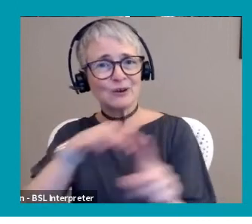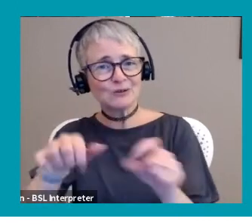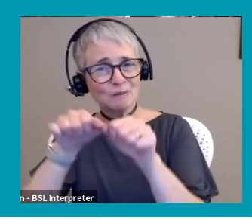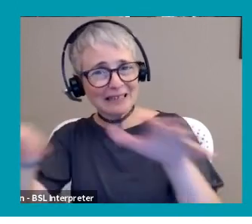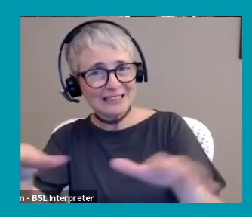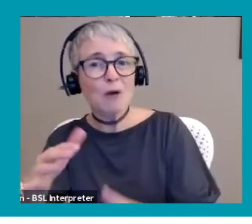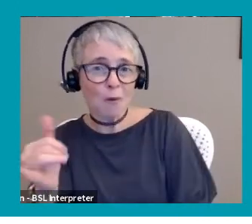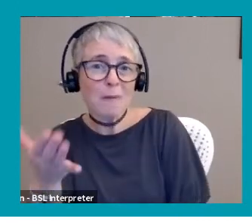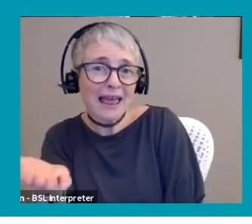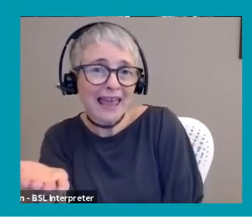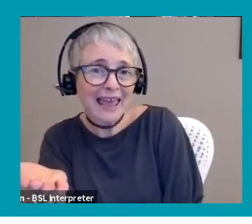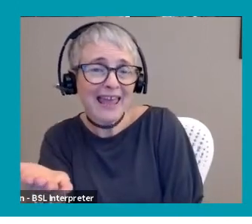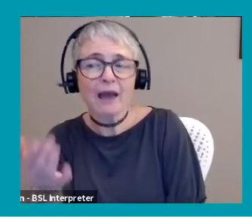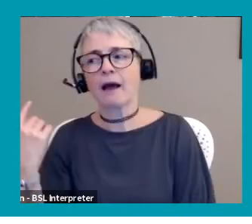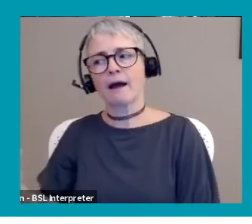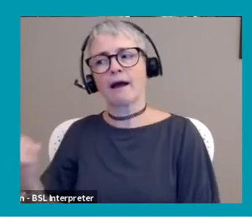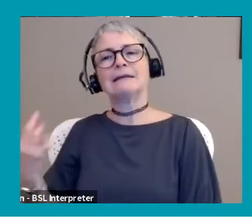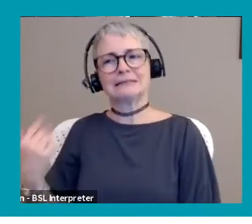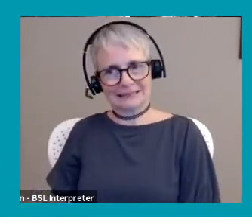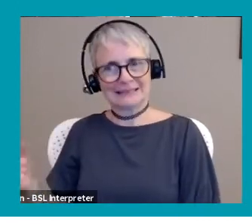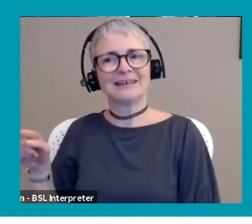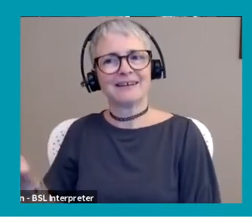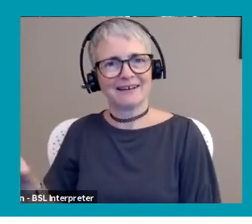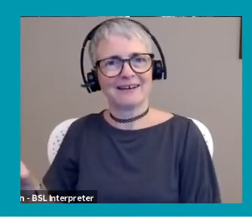They are also on social media and they are searching for you.